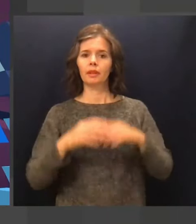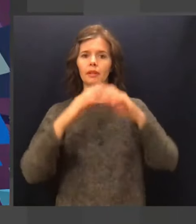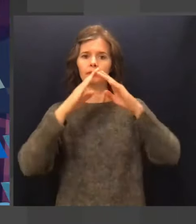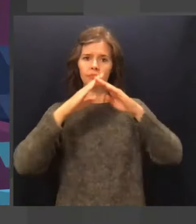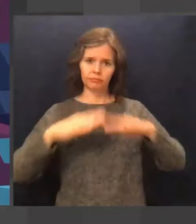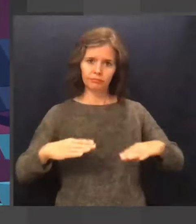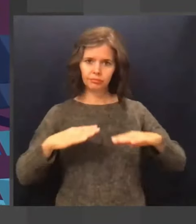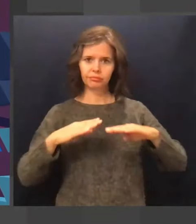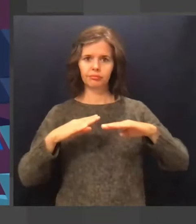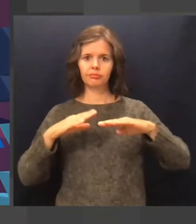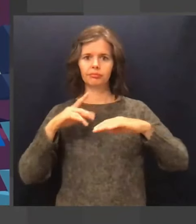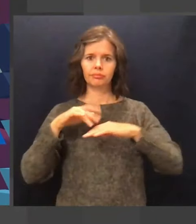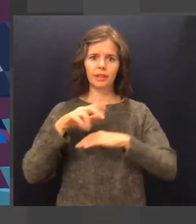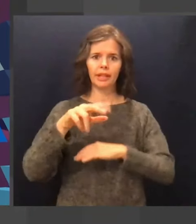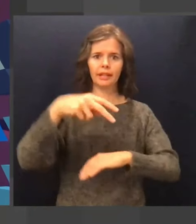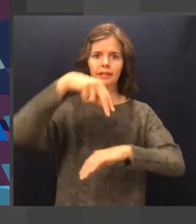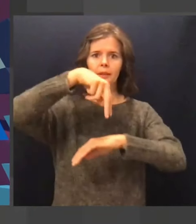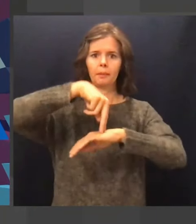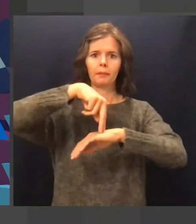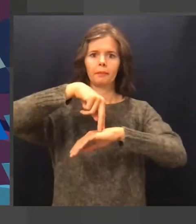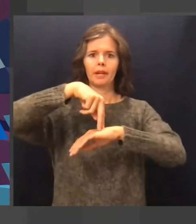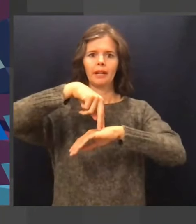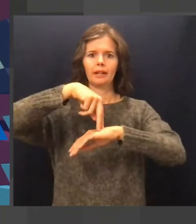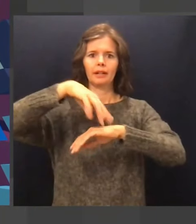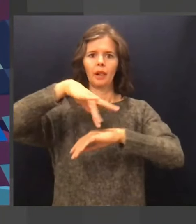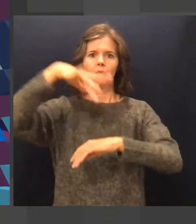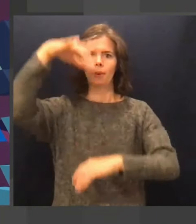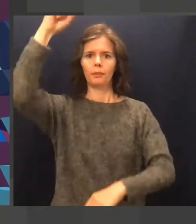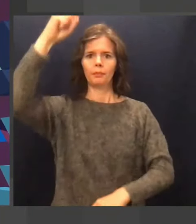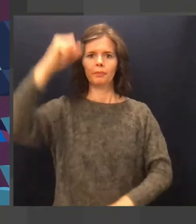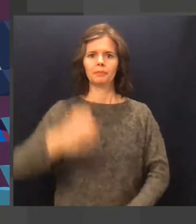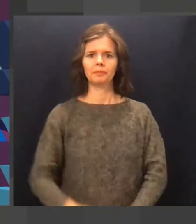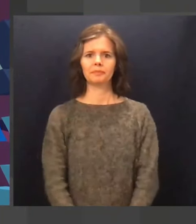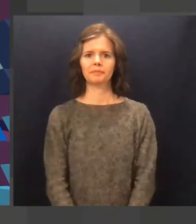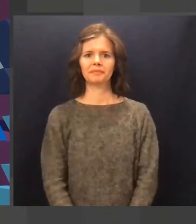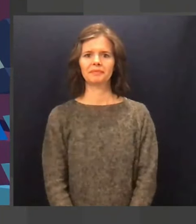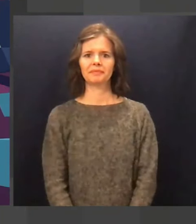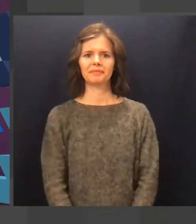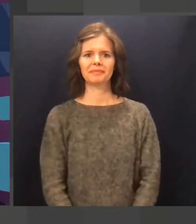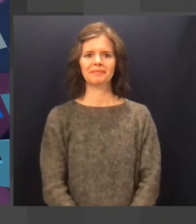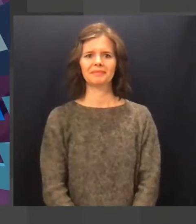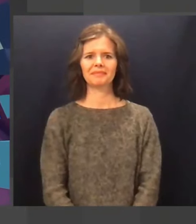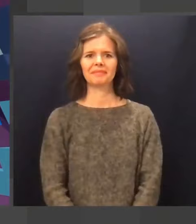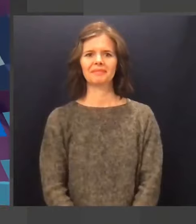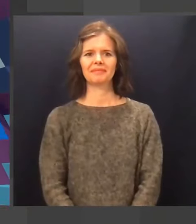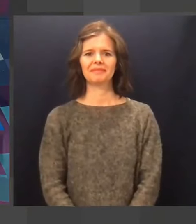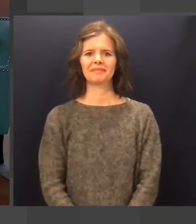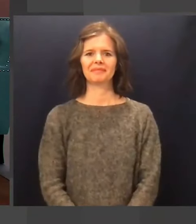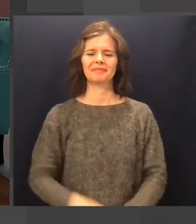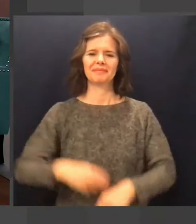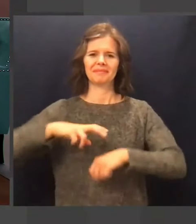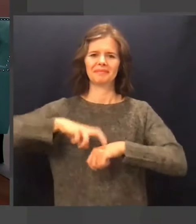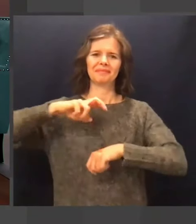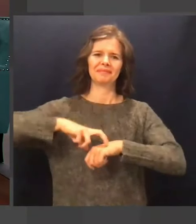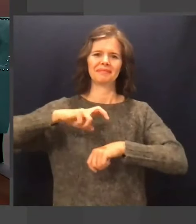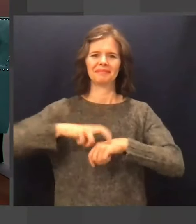FALL DOWN AND BLOCK BREAKS. I CAN GET TO THE TELEPORTER AND FANNY IS ALREADY THERE. YOU MADE IT.